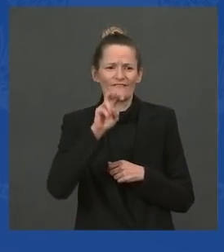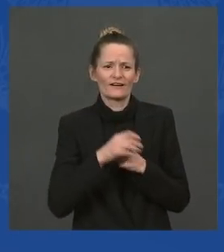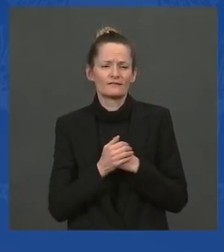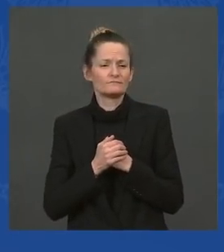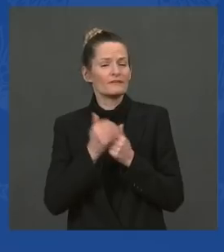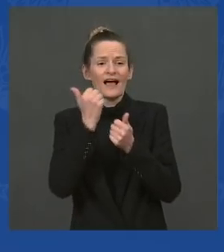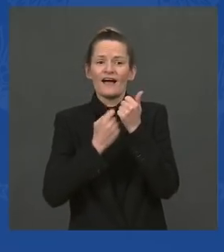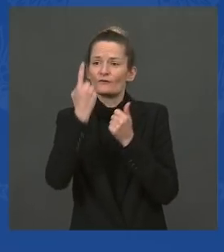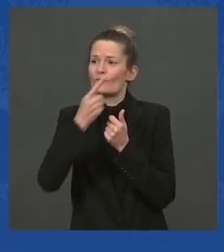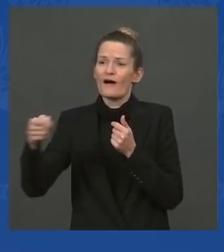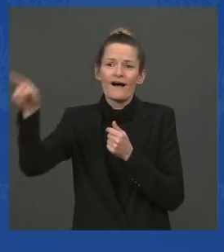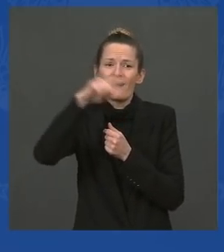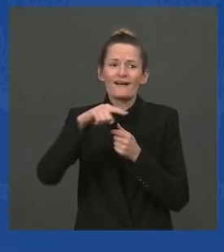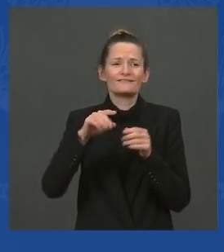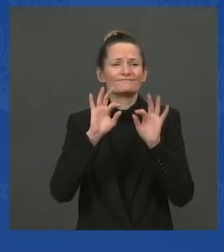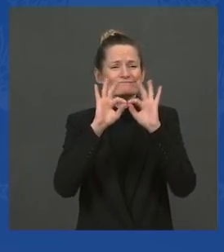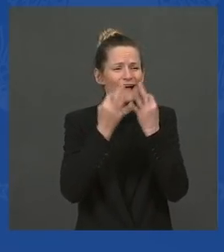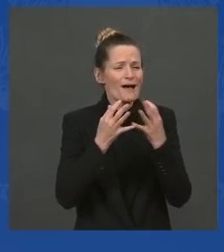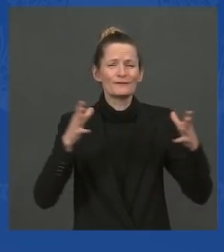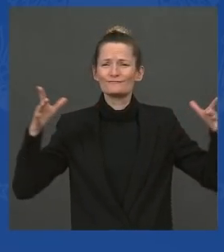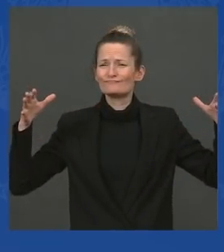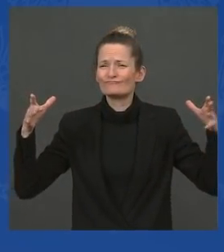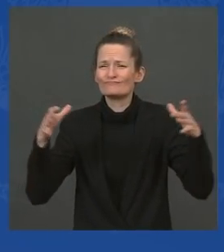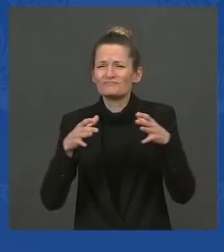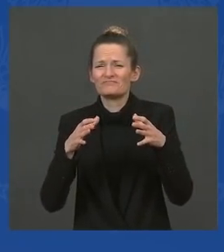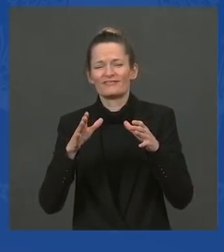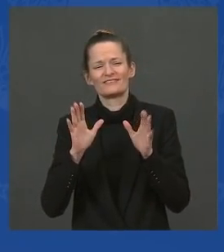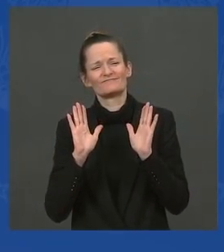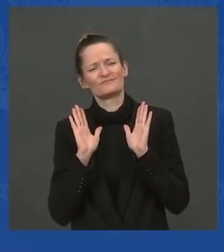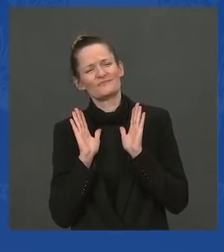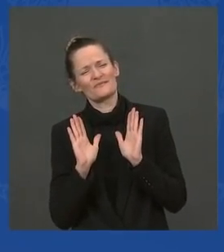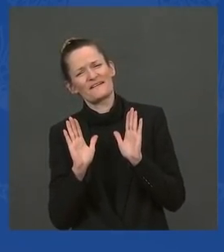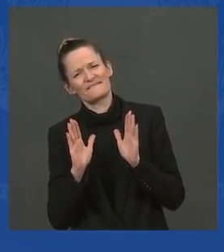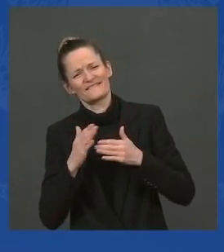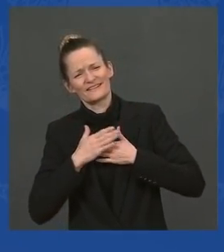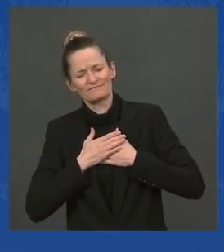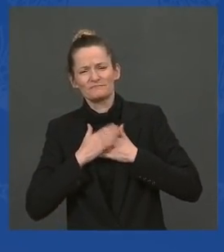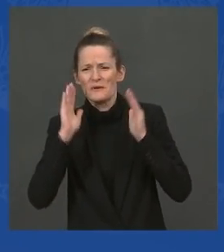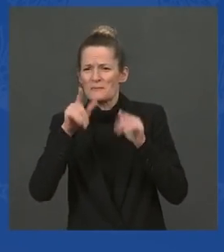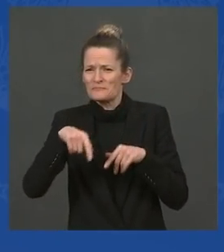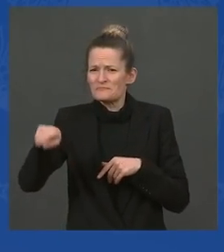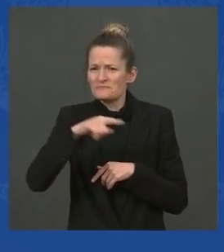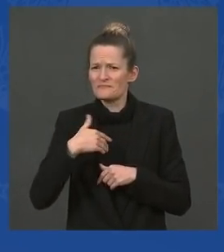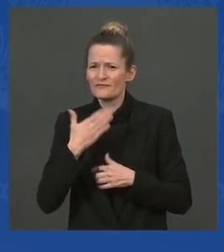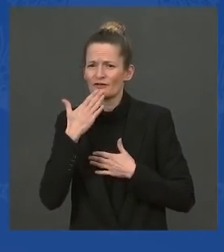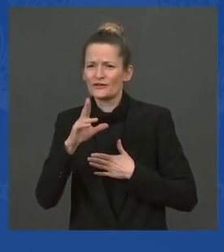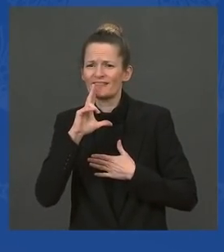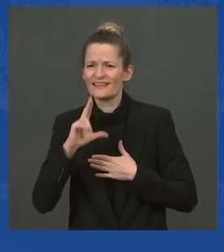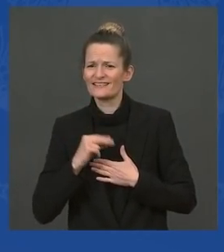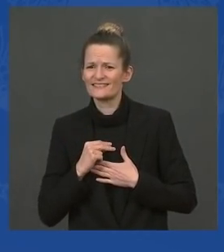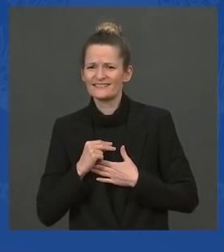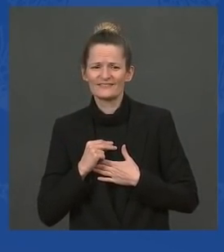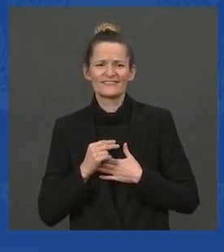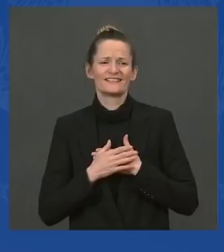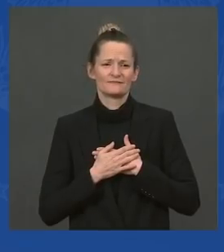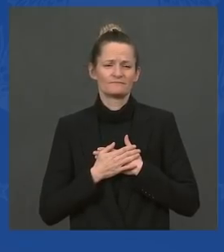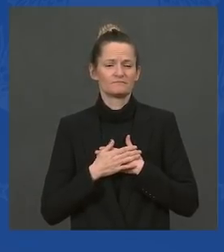all across America to celebrate Thanksgiving. As they do, I want to take a moment to talk about the economy,